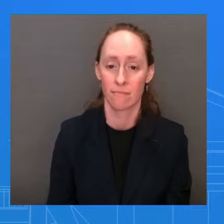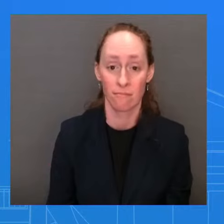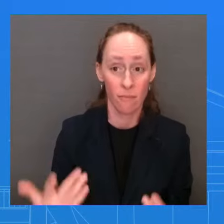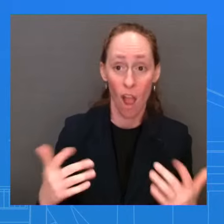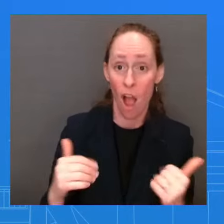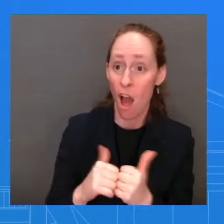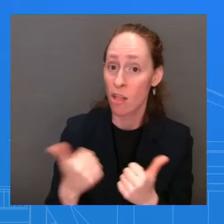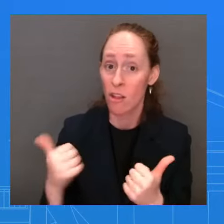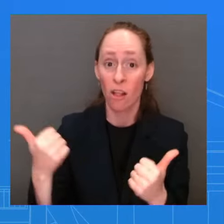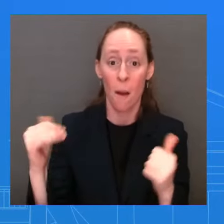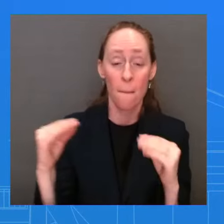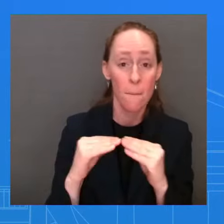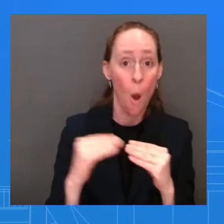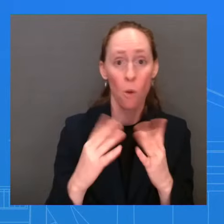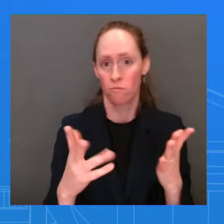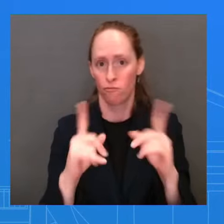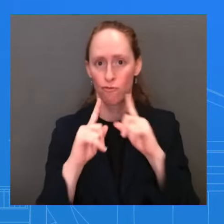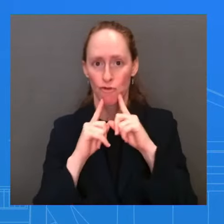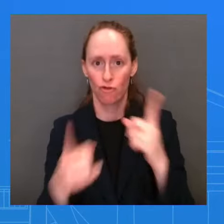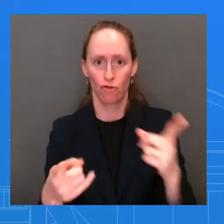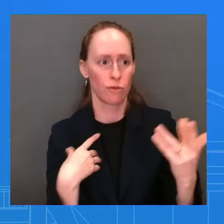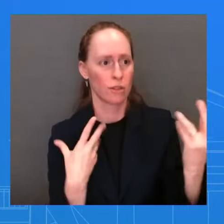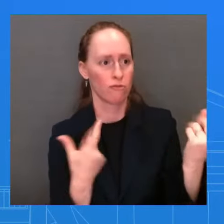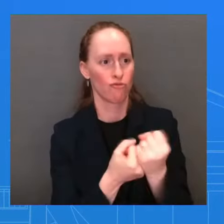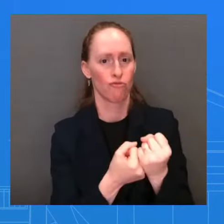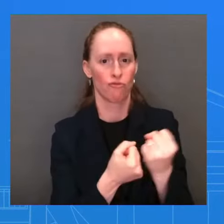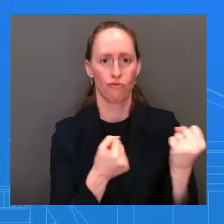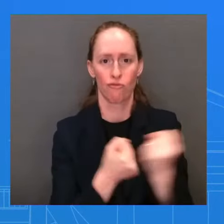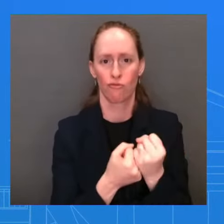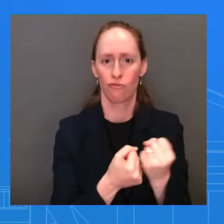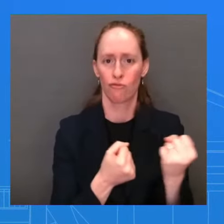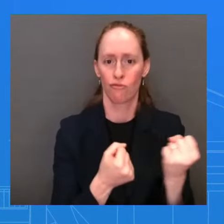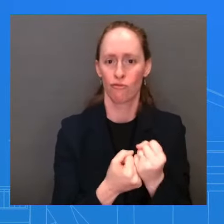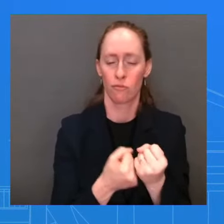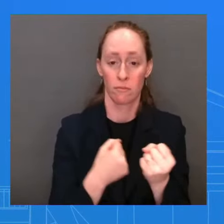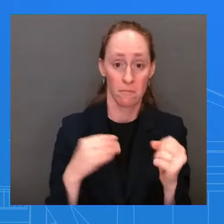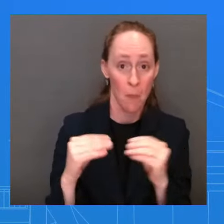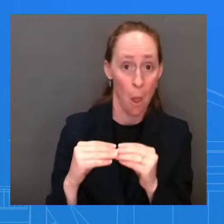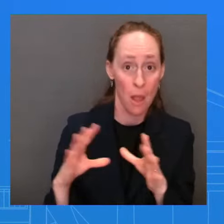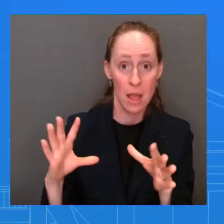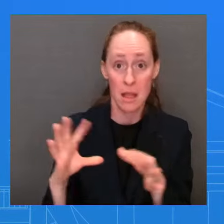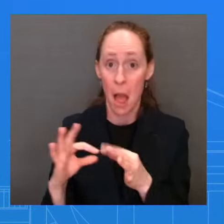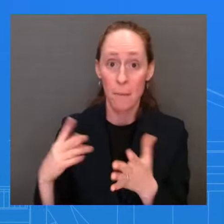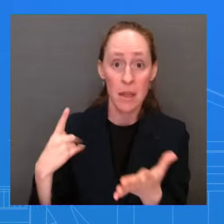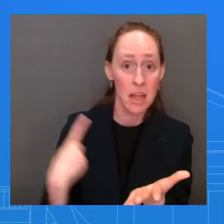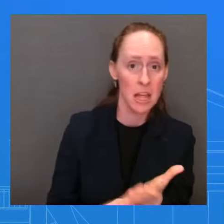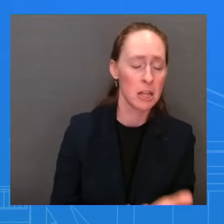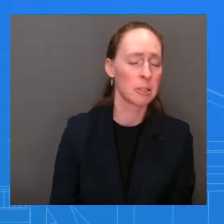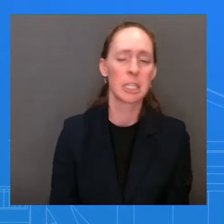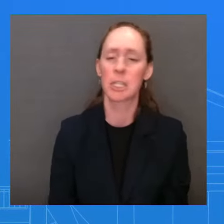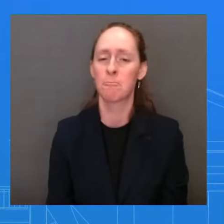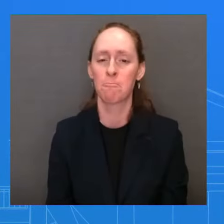But certainly not going to get ahead of the two leaders and their discussions that they will have in -- The Press: And one on -- Ms. Jean-Pierre: -- the next 36 hours. The Press: -- President Biden's decision